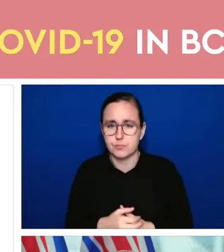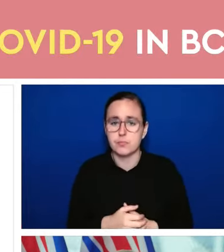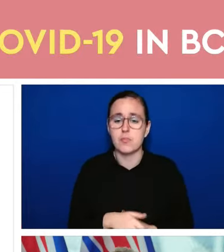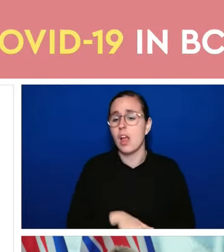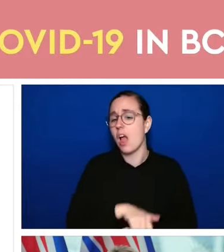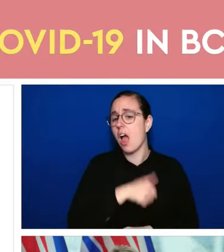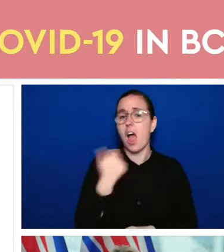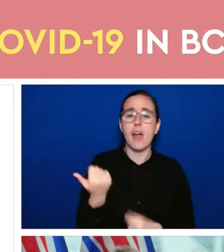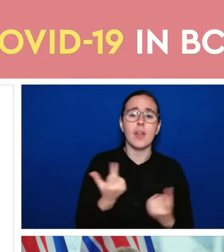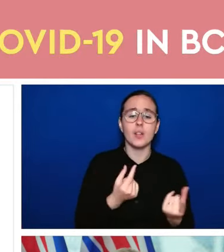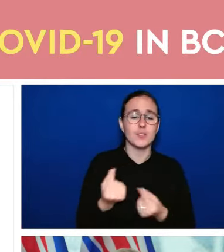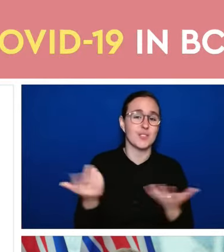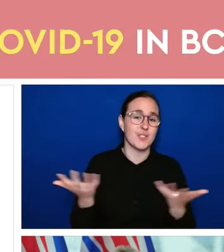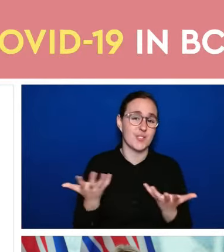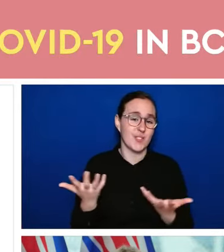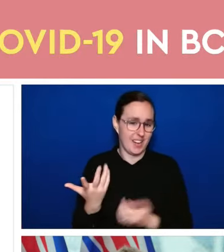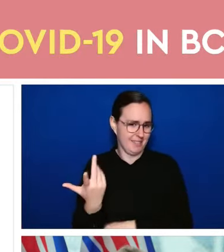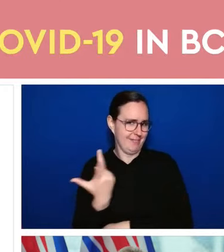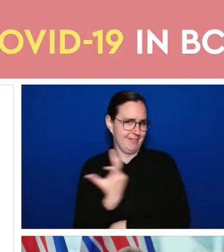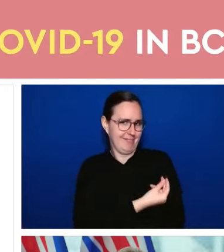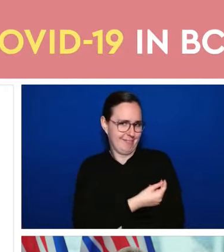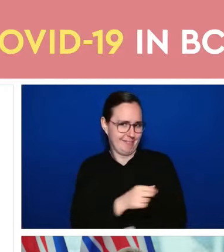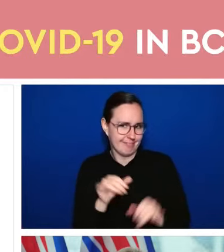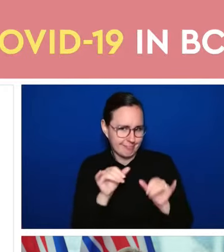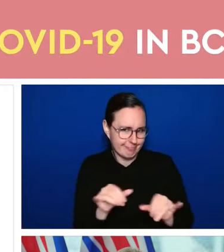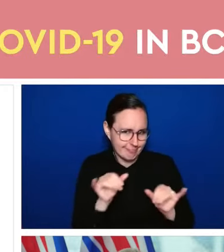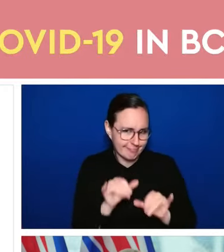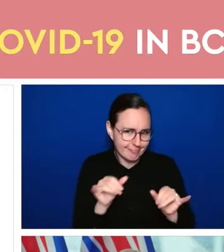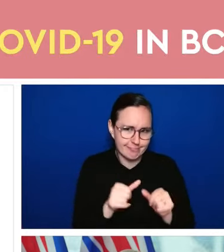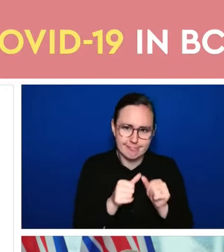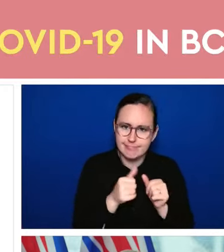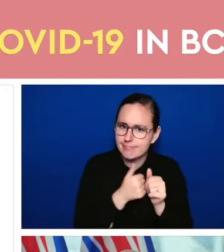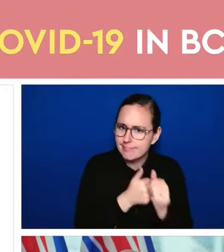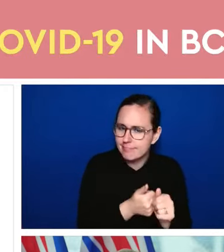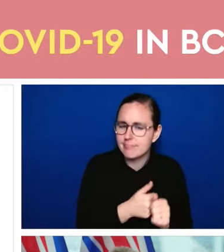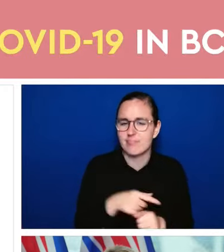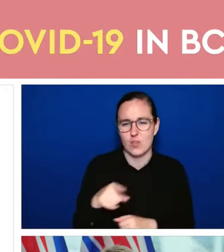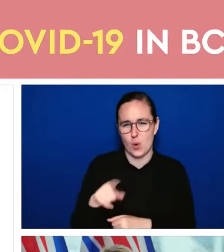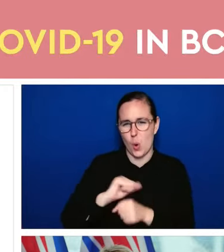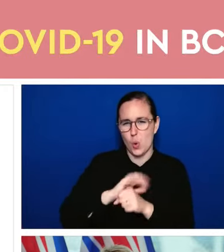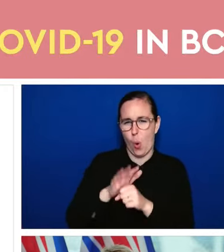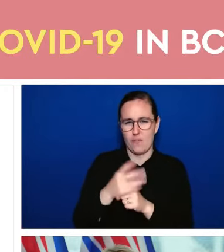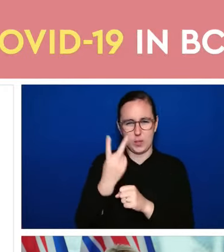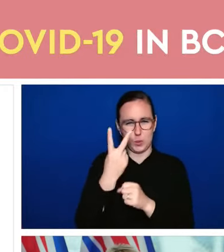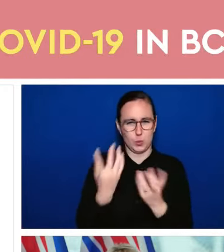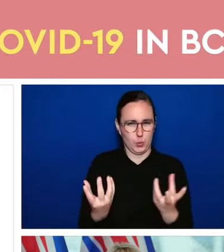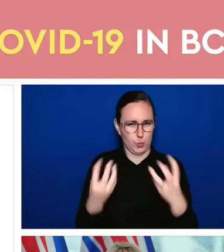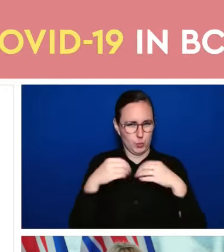for booster for covert and your influences shop. And then we